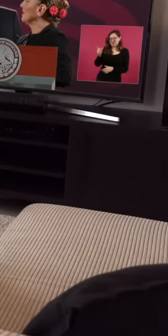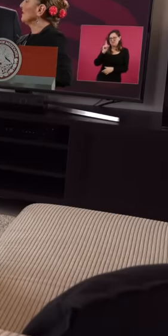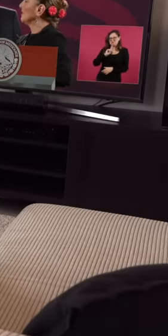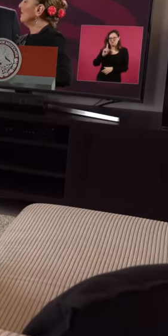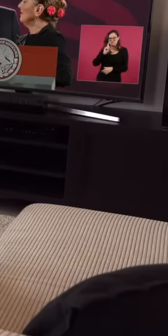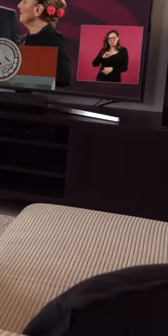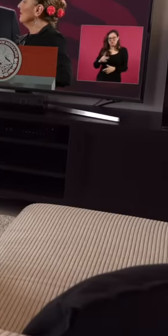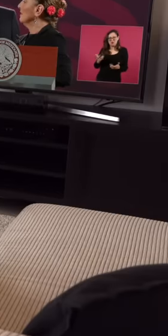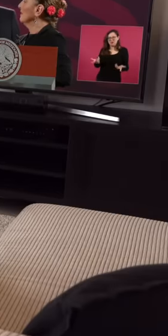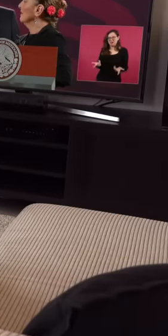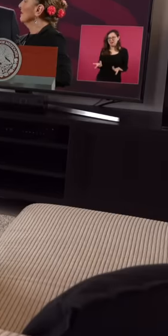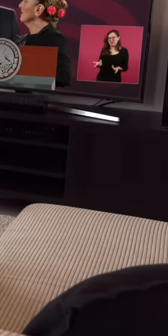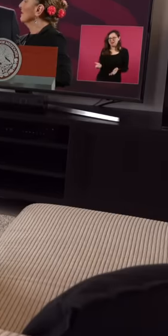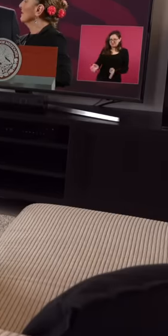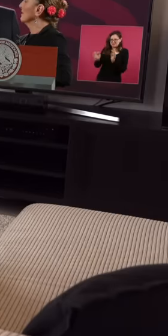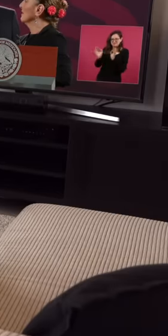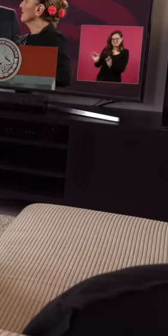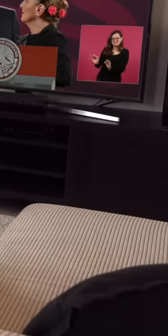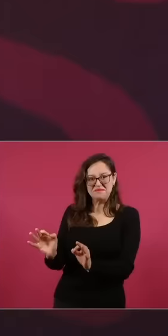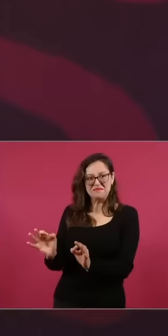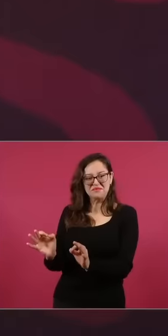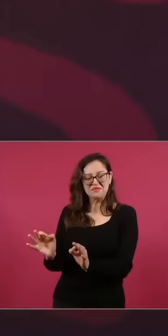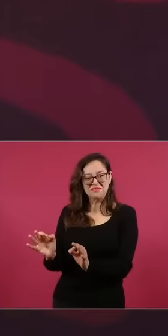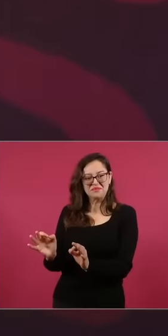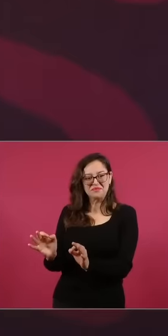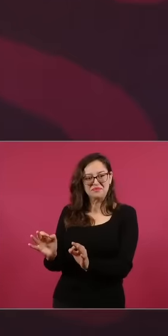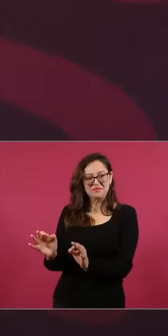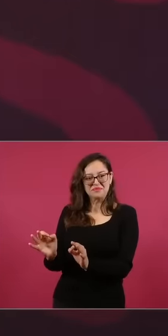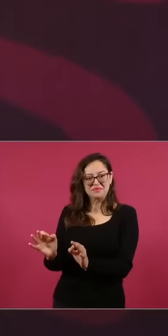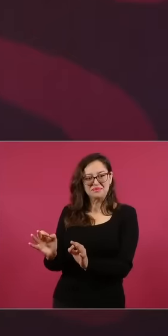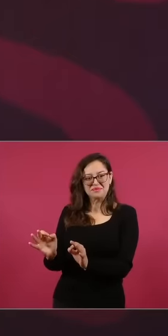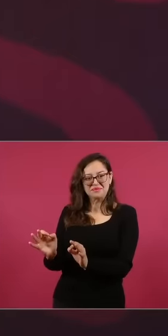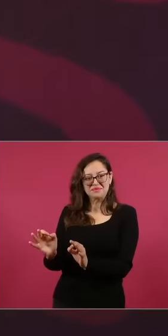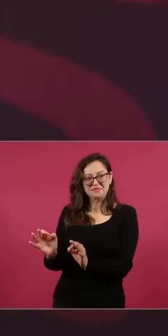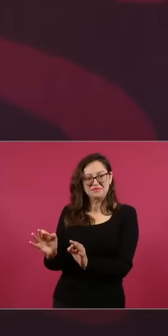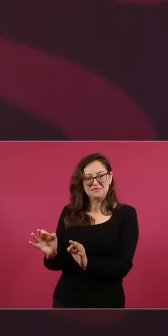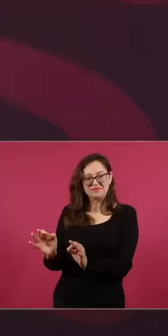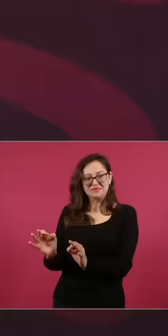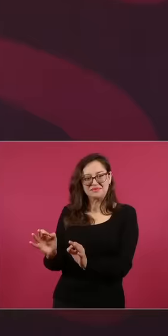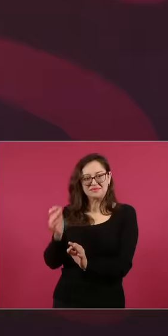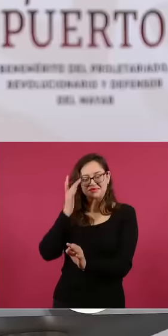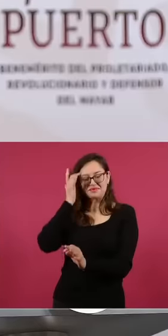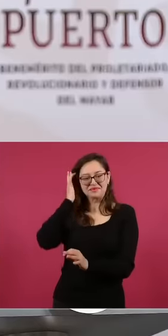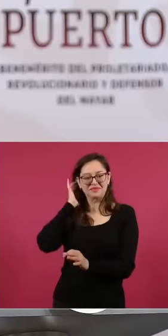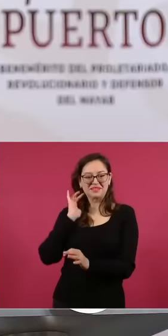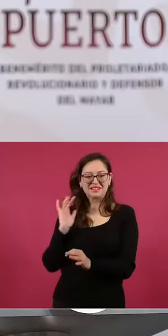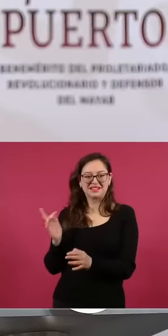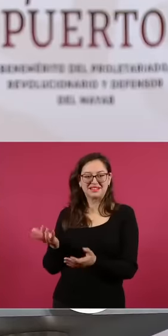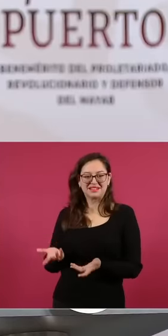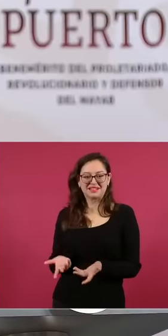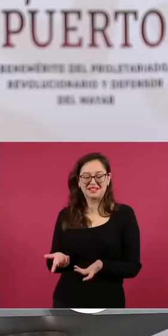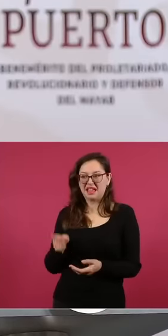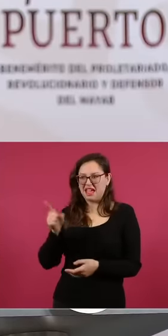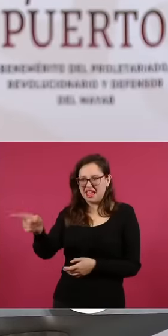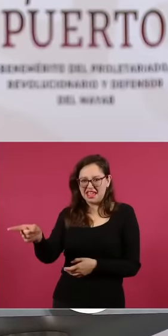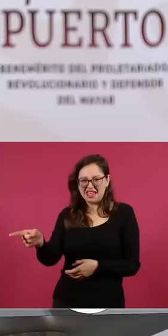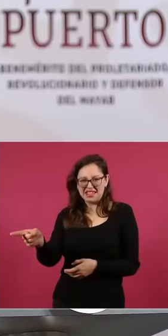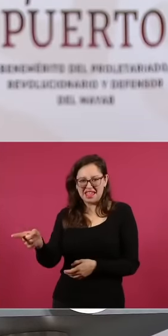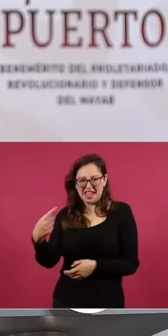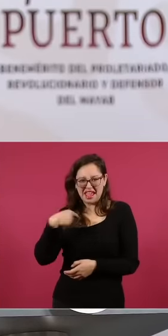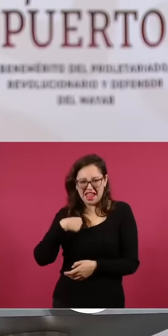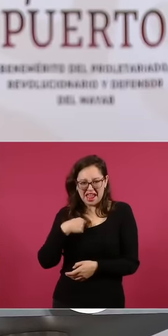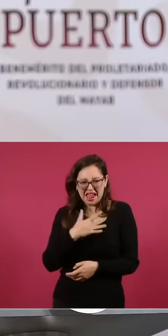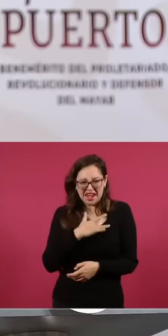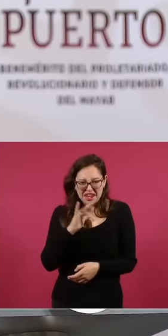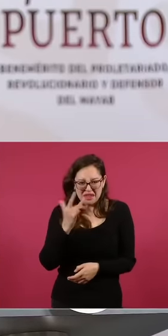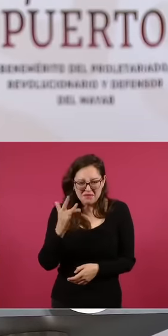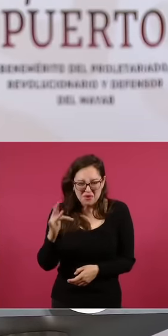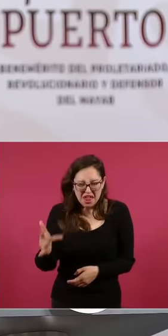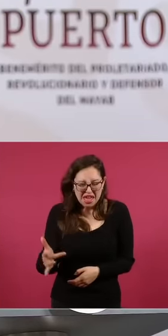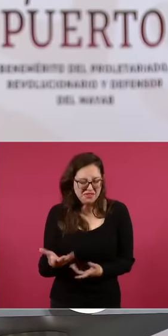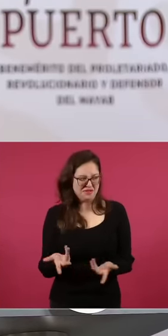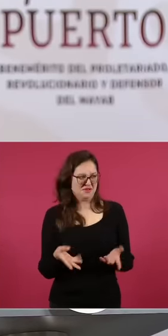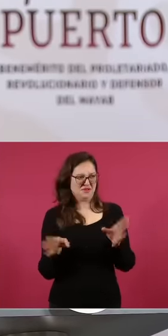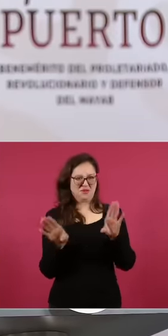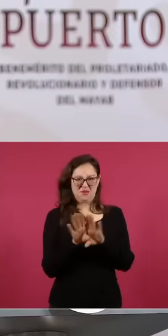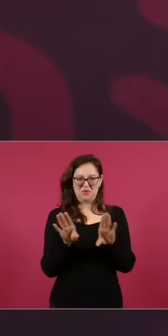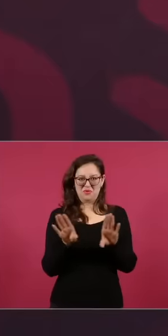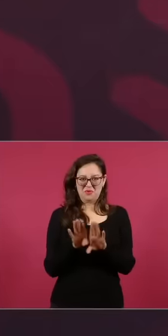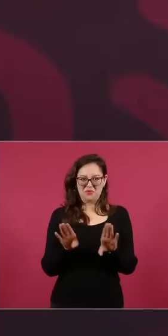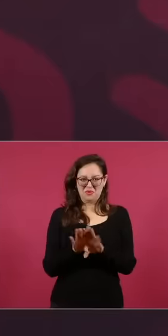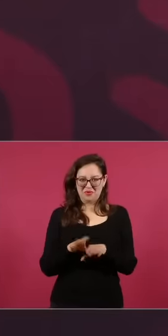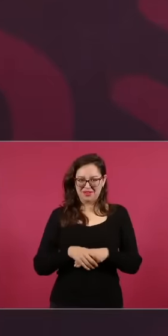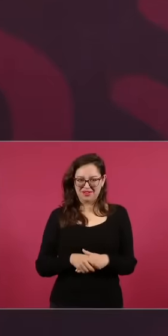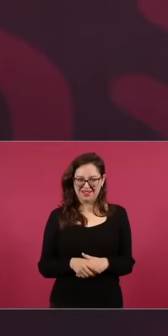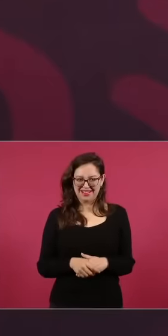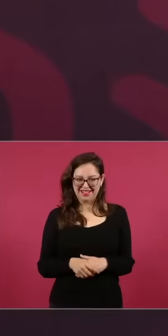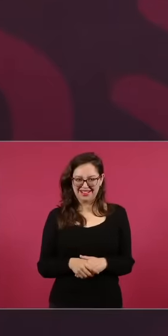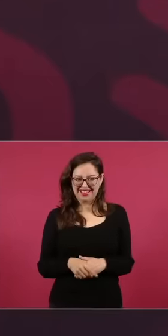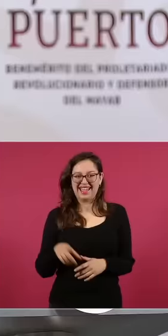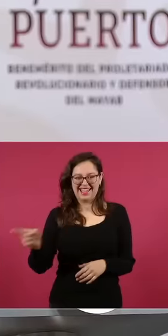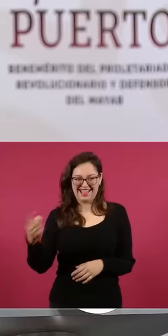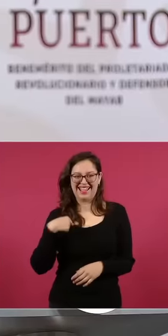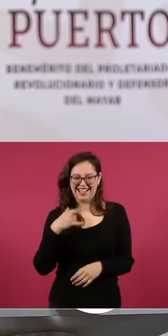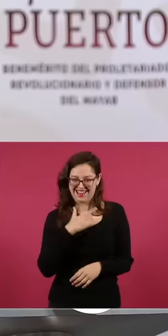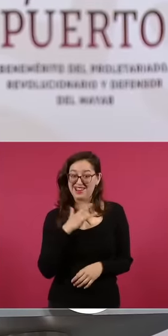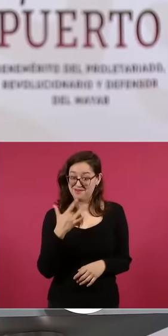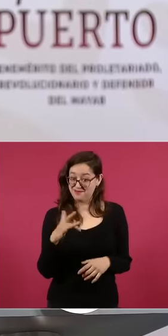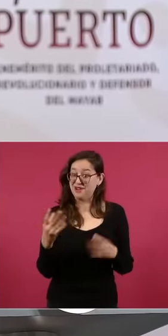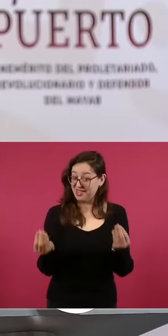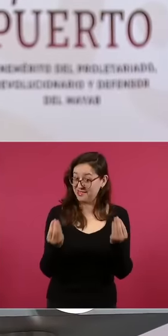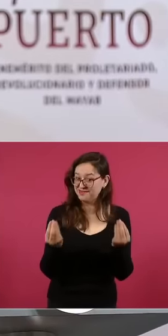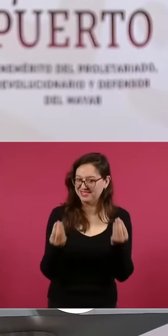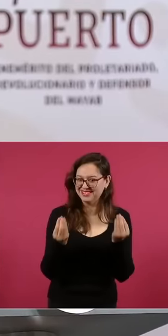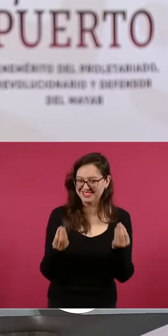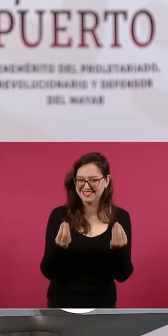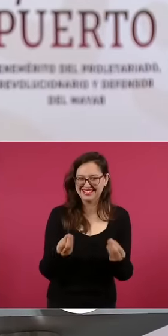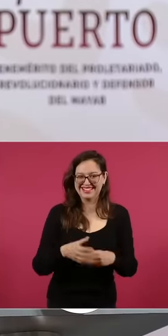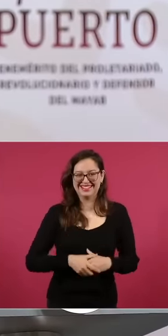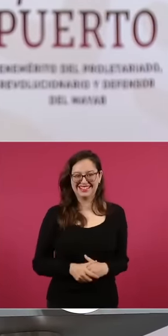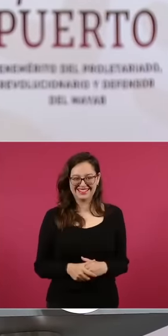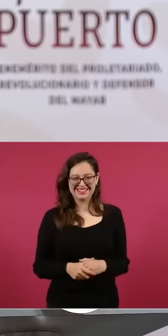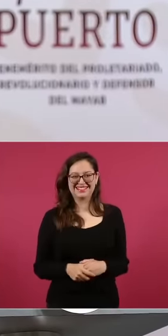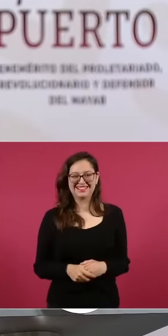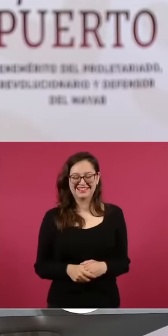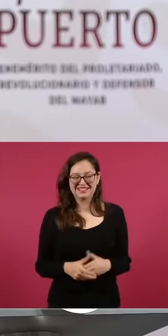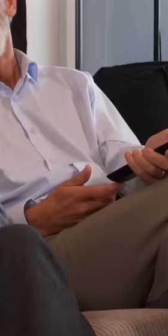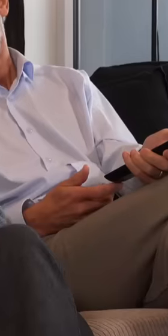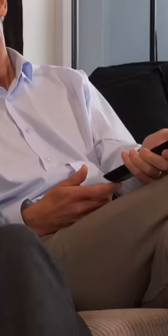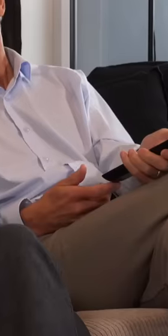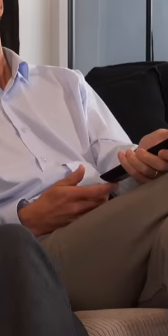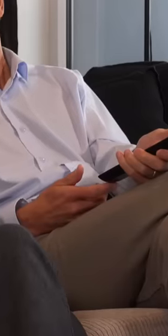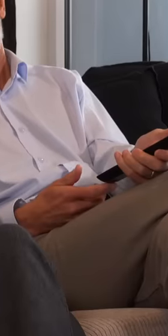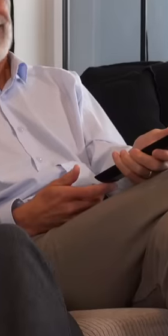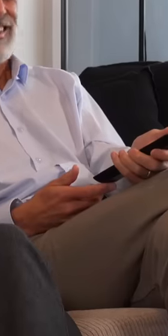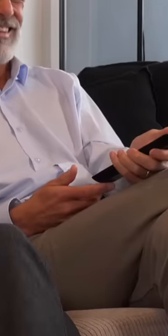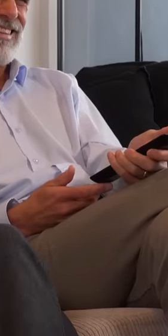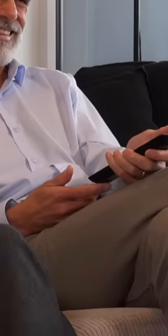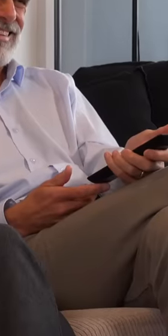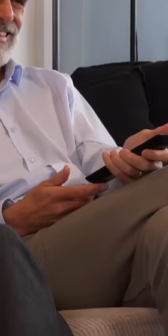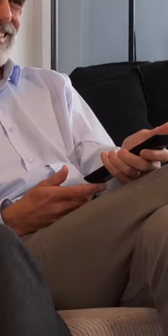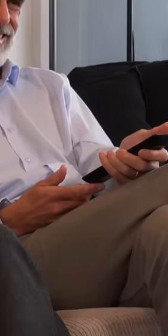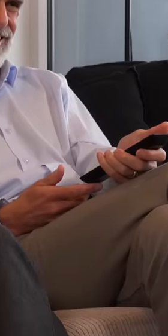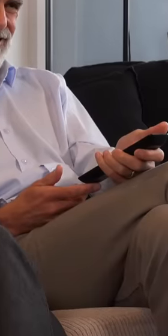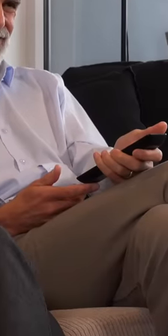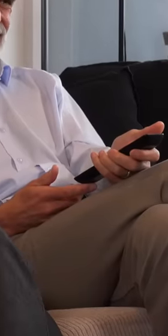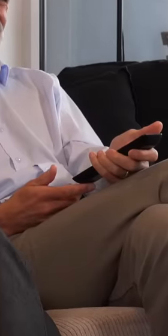. what a bar